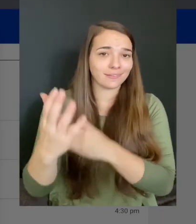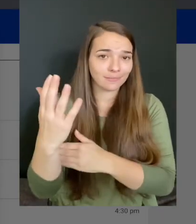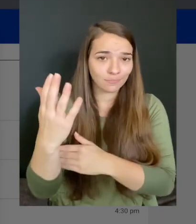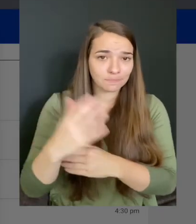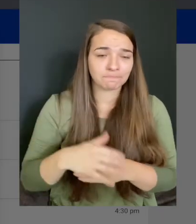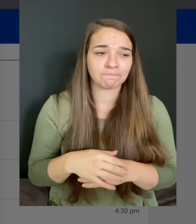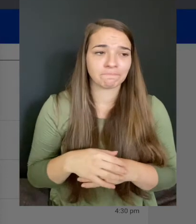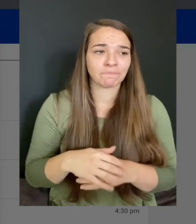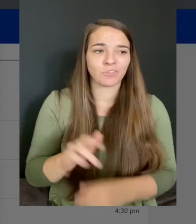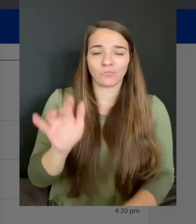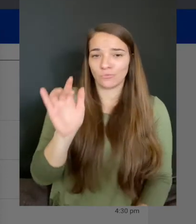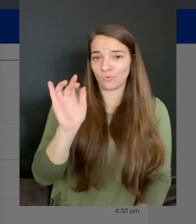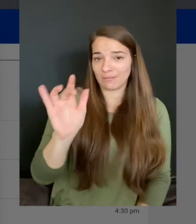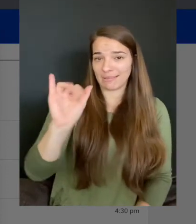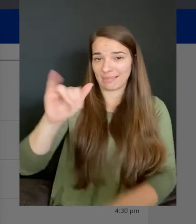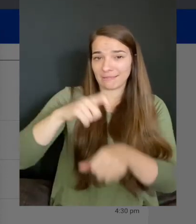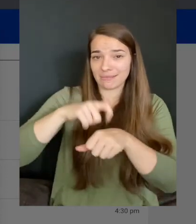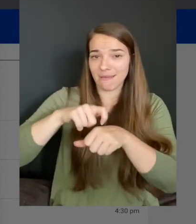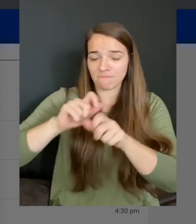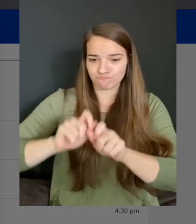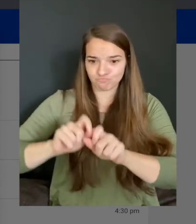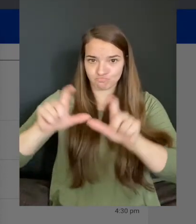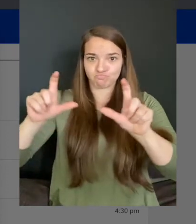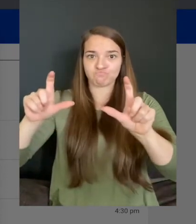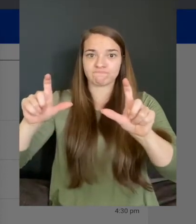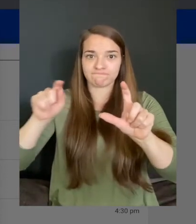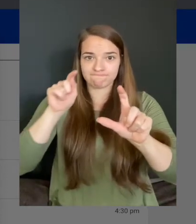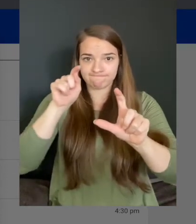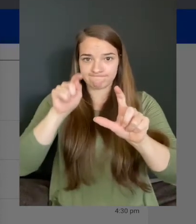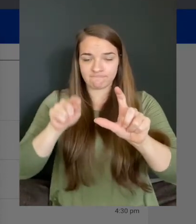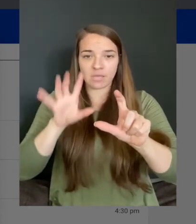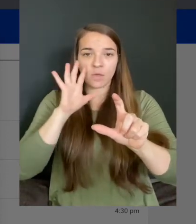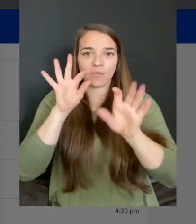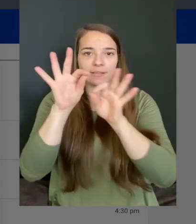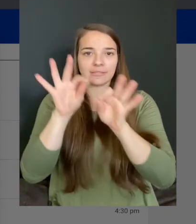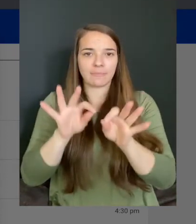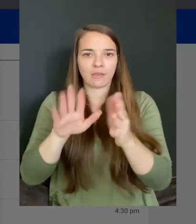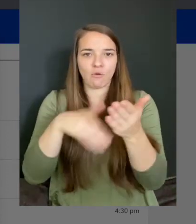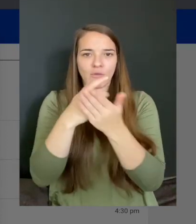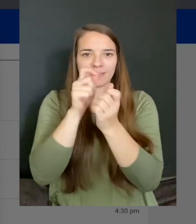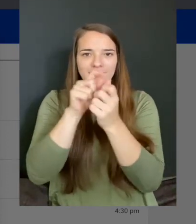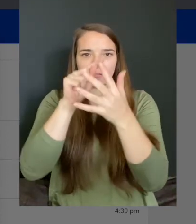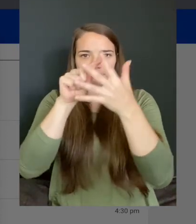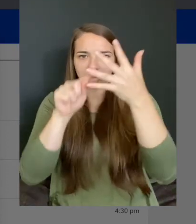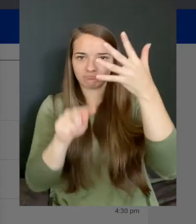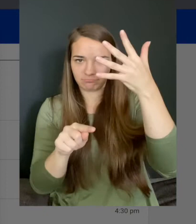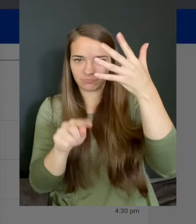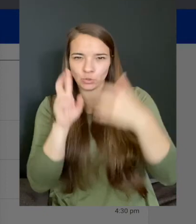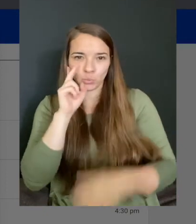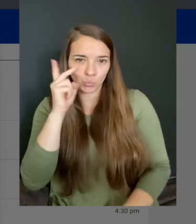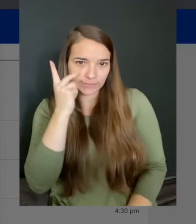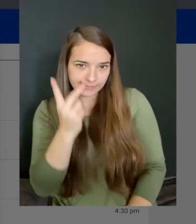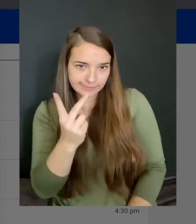AM, you will click that time. And it's going to tell you all the details.